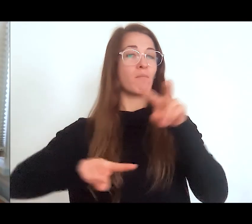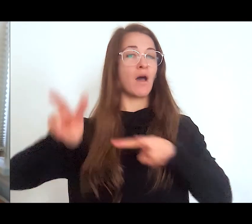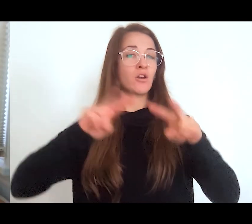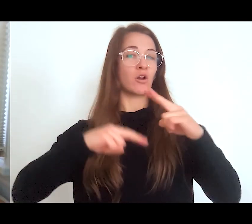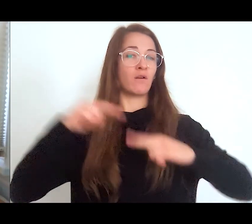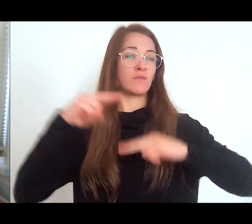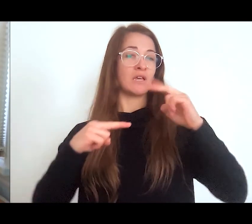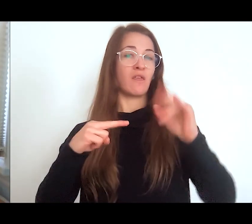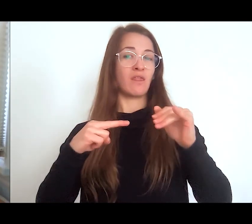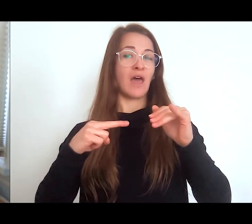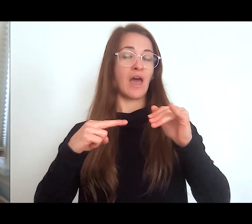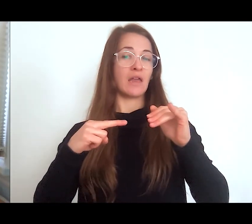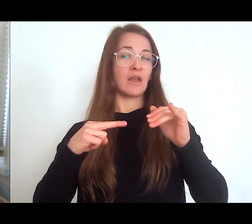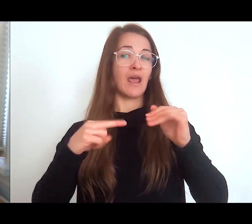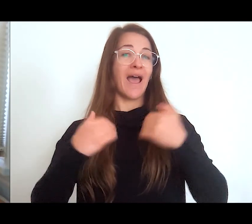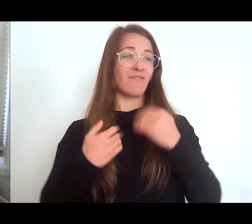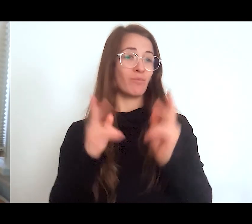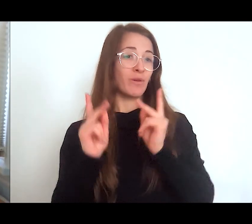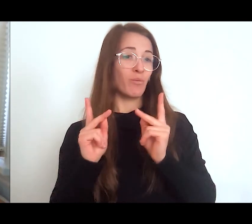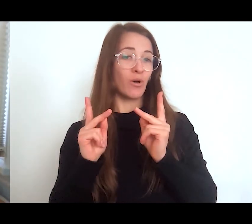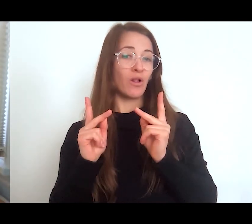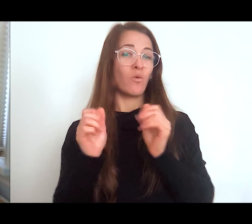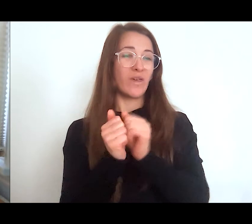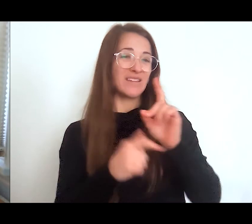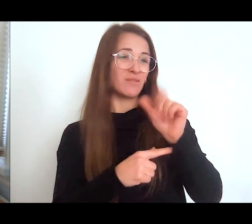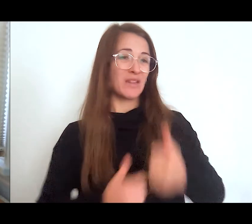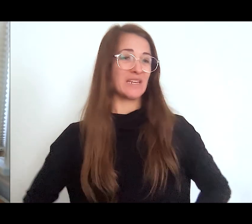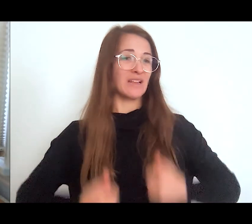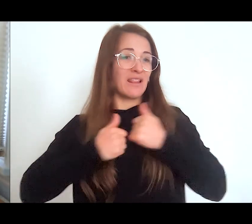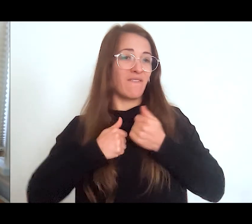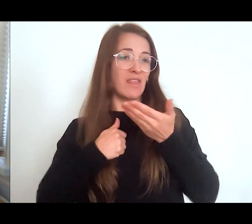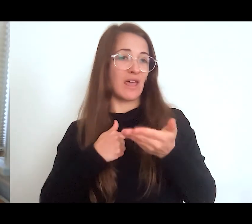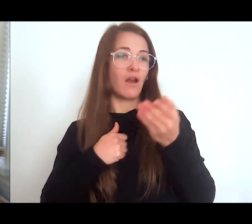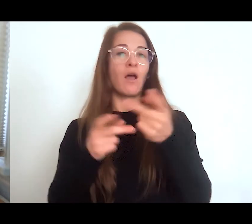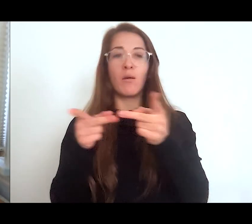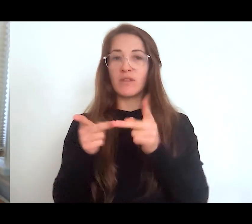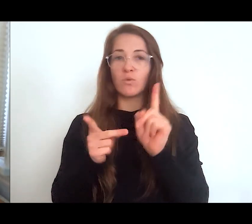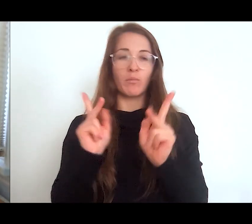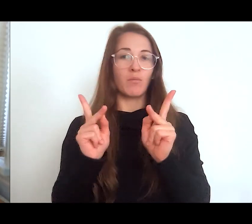DO MONITORING OF FACILITIES THAT